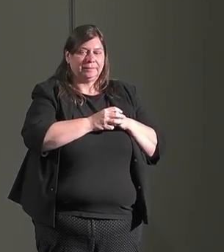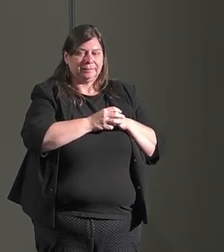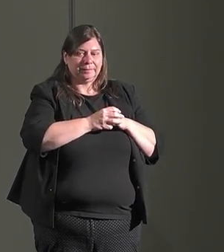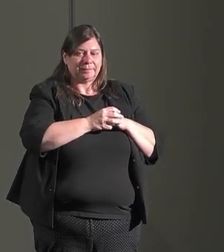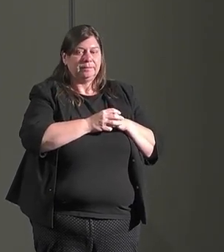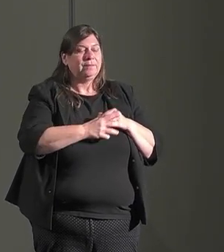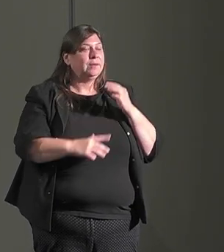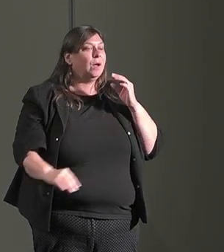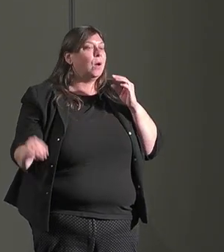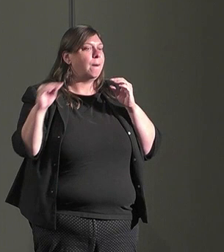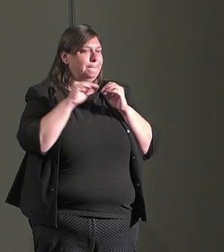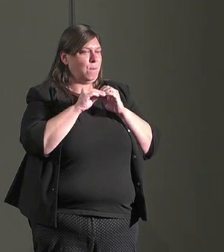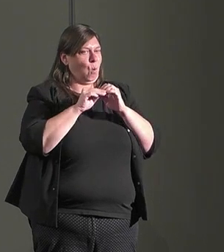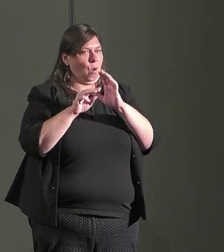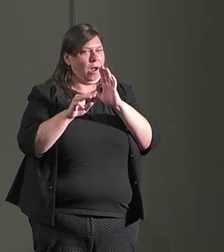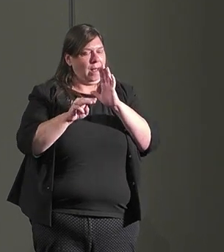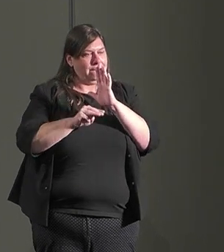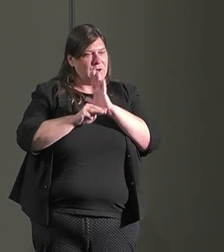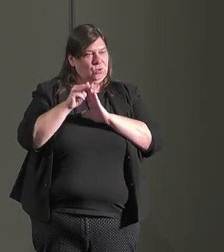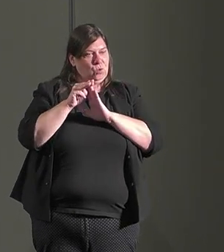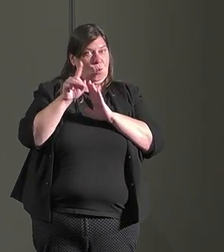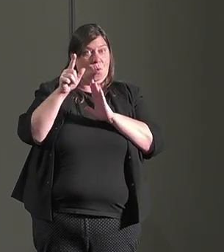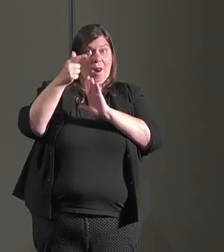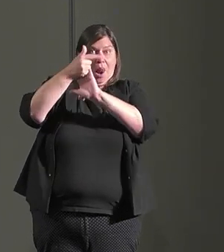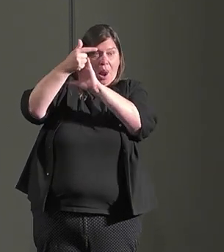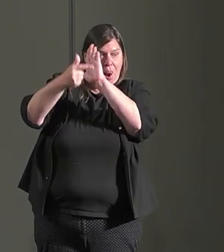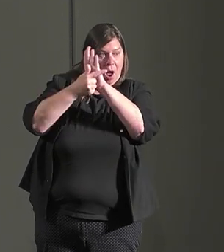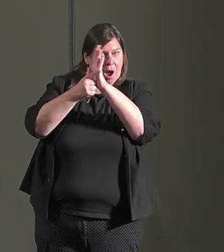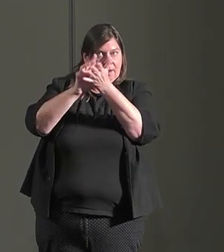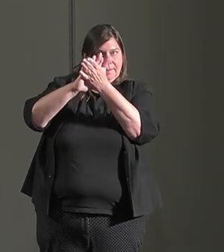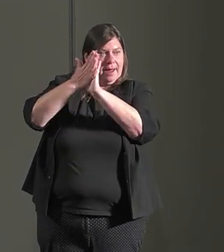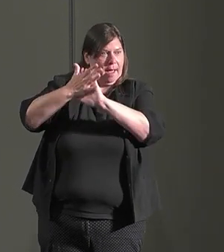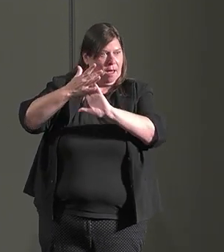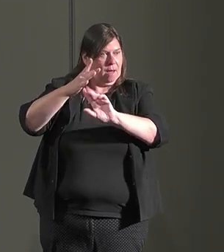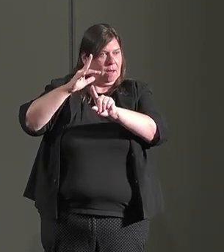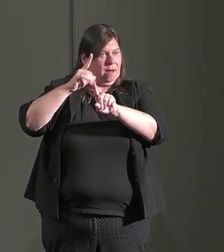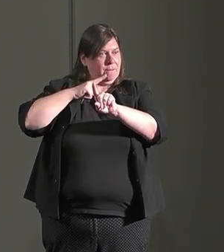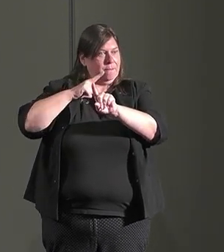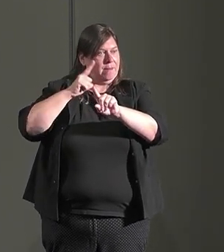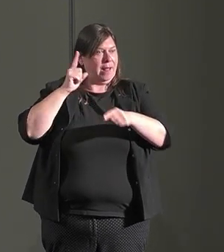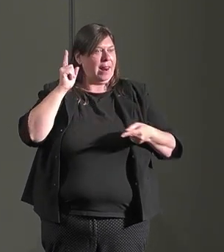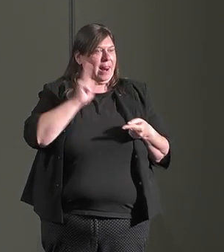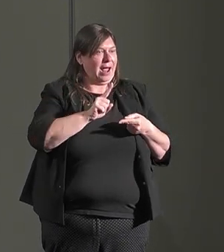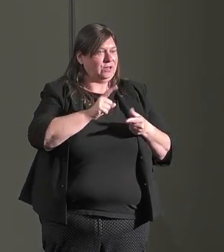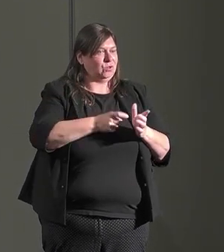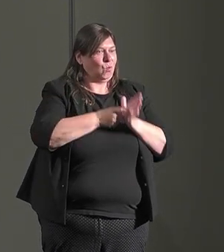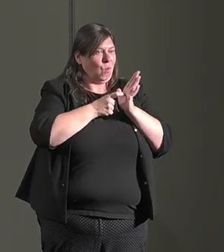the more mature legislation and laws become, the less it requires the existence